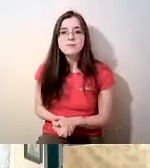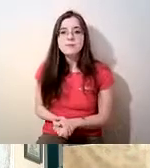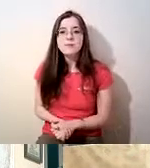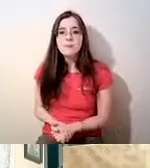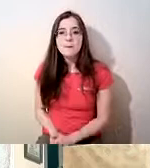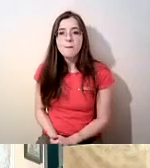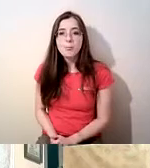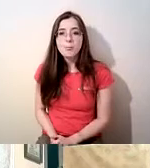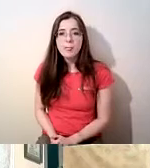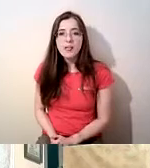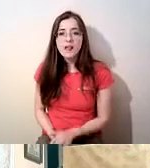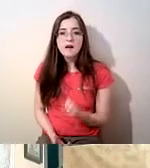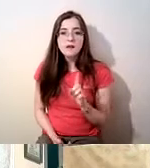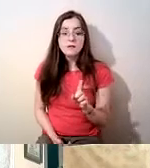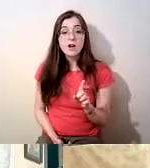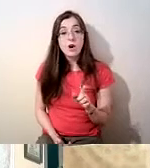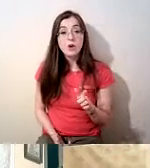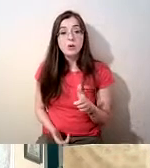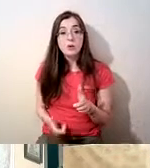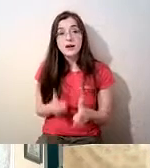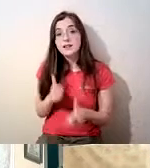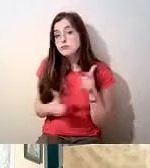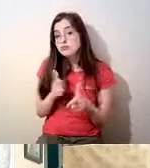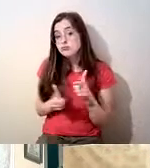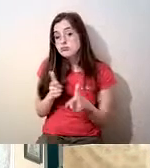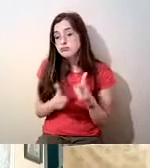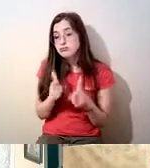when i do this so i cycle all my local journeys it's made me a lot more